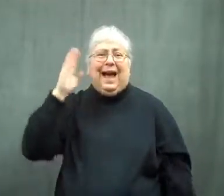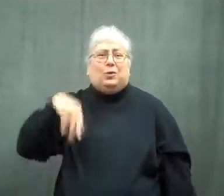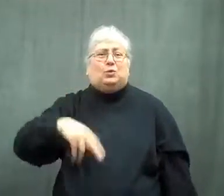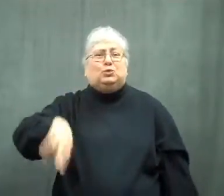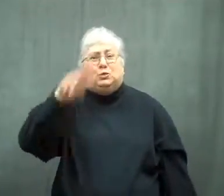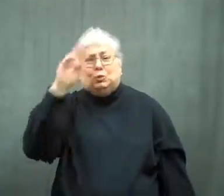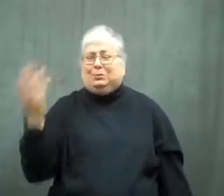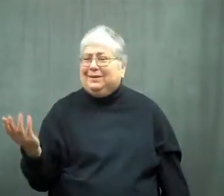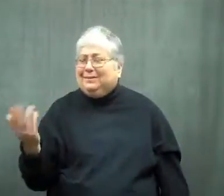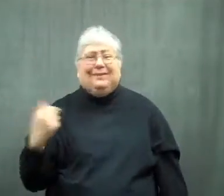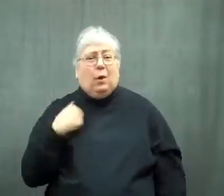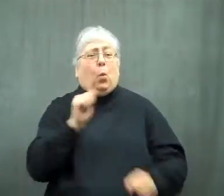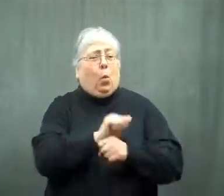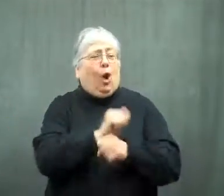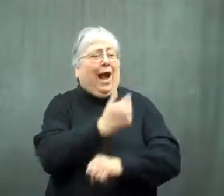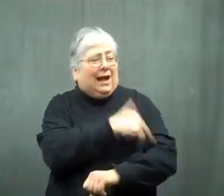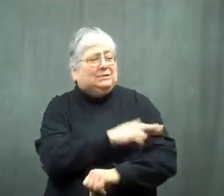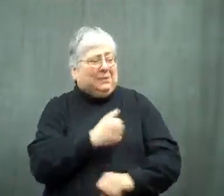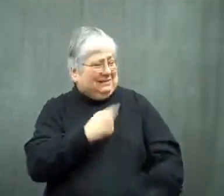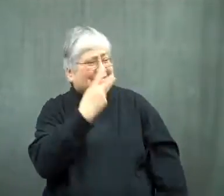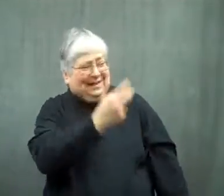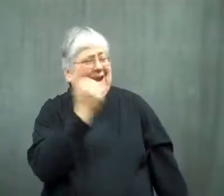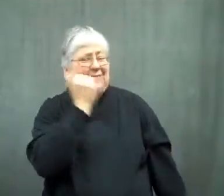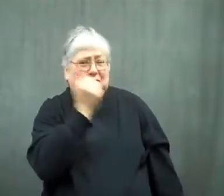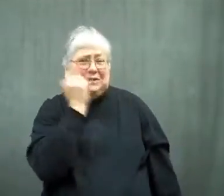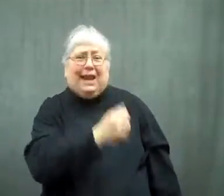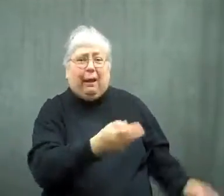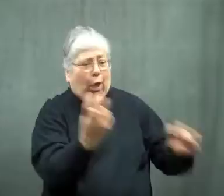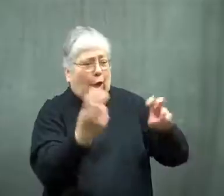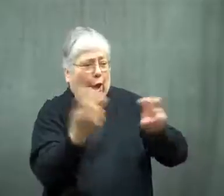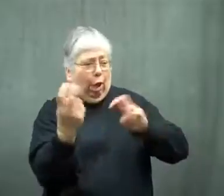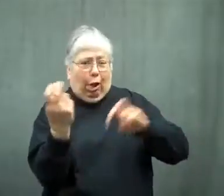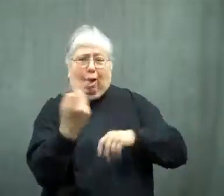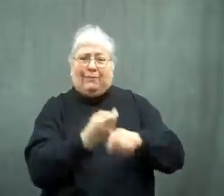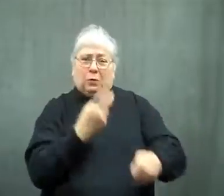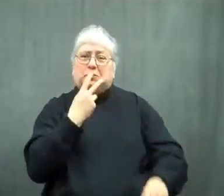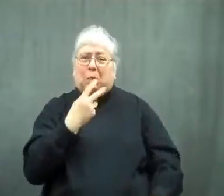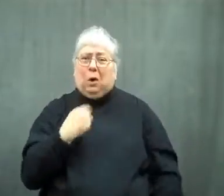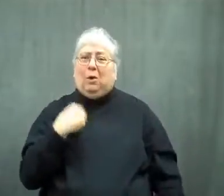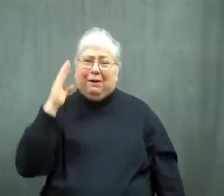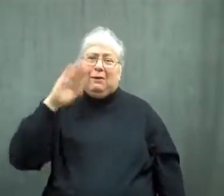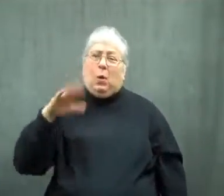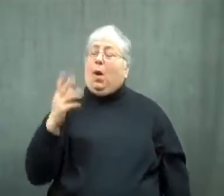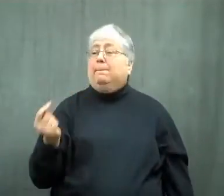I know it's stupid. I see the results of smoking every day at work in the hospital.